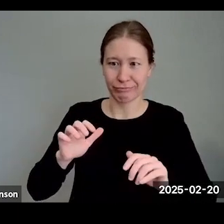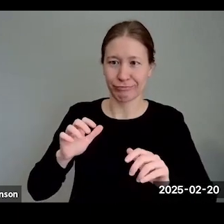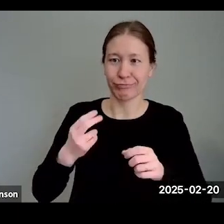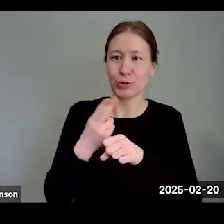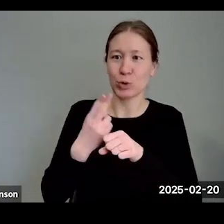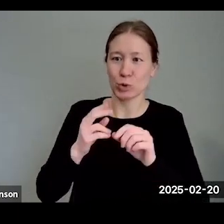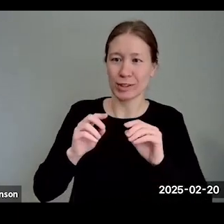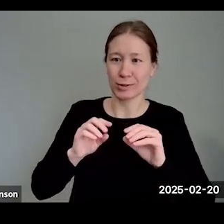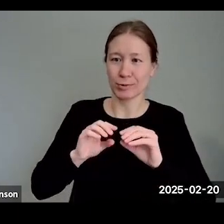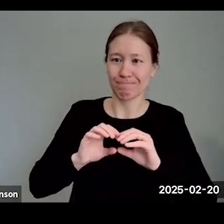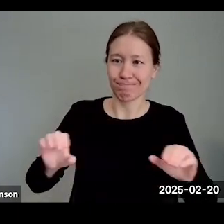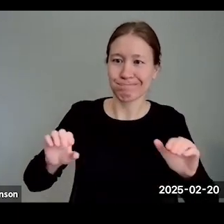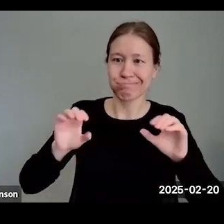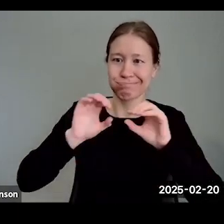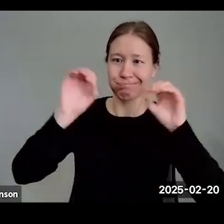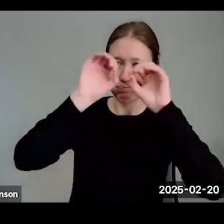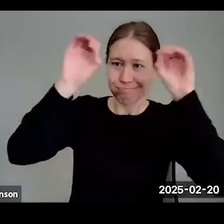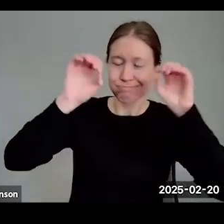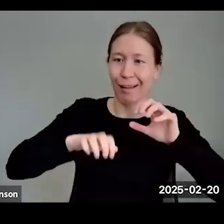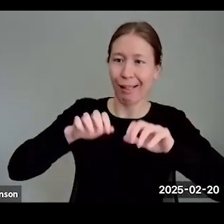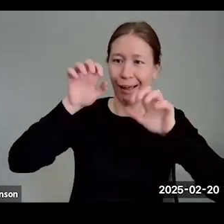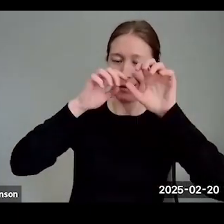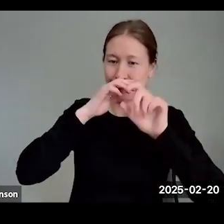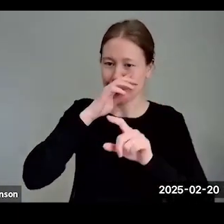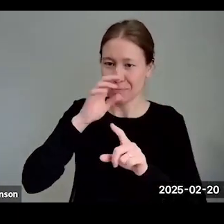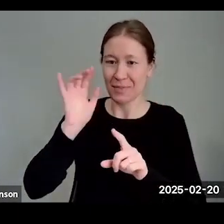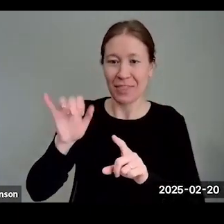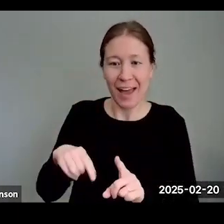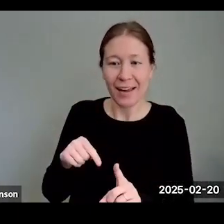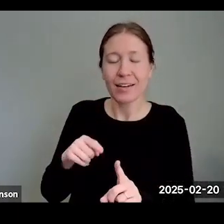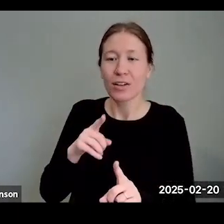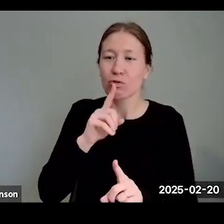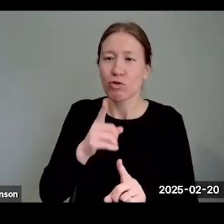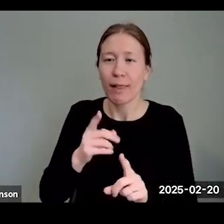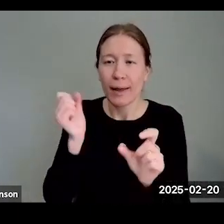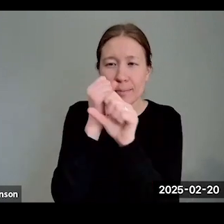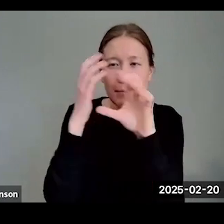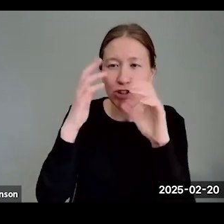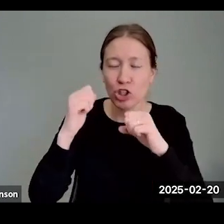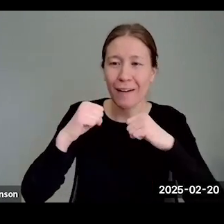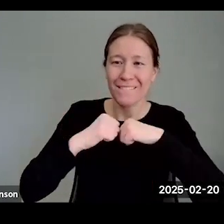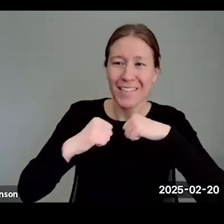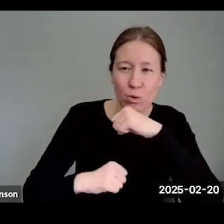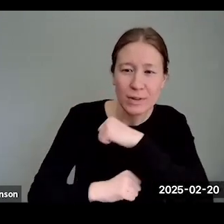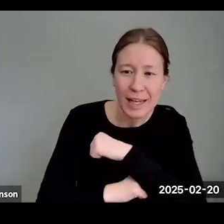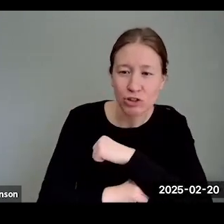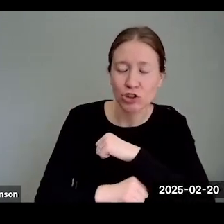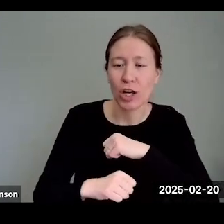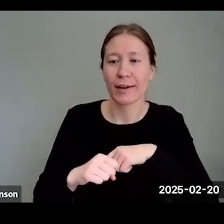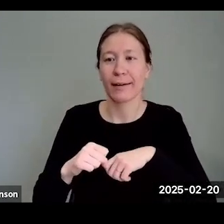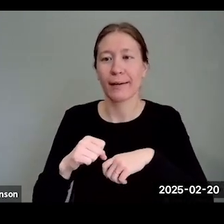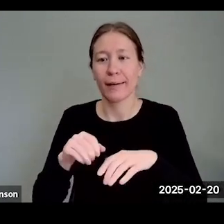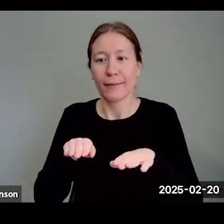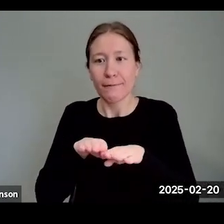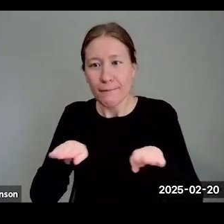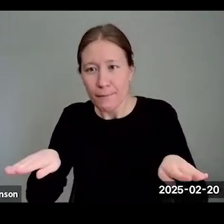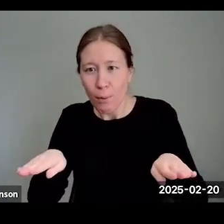those essential job functions are things like the foundation, the joists, the subfloor, the studs,